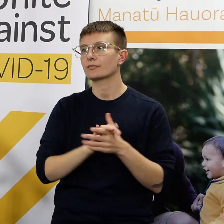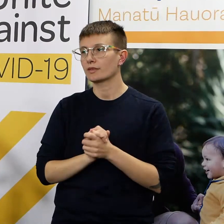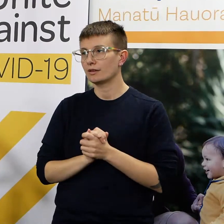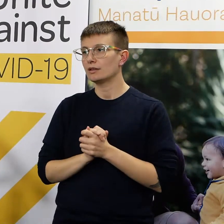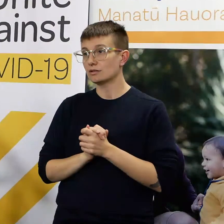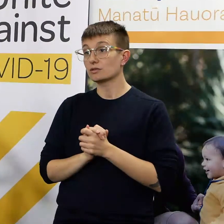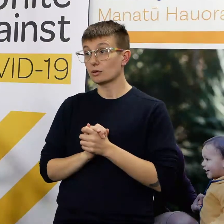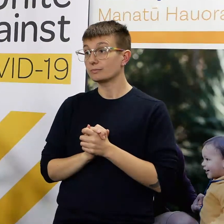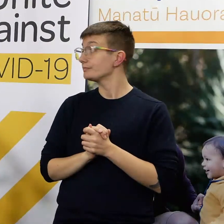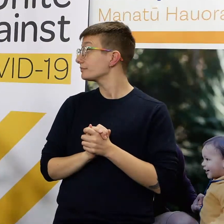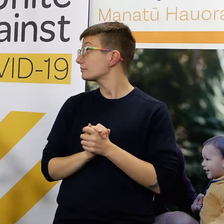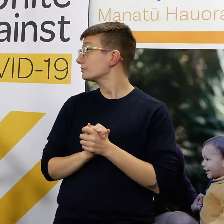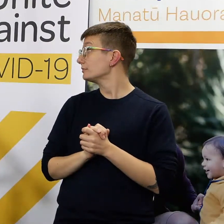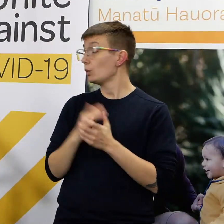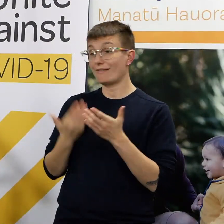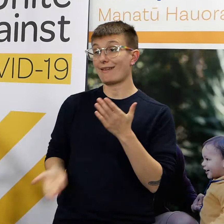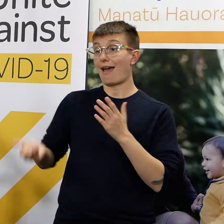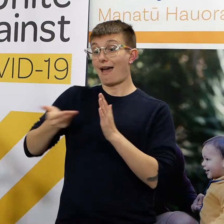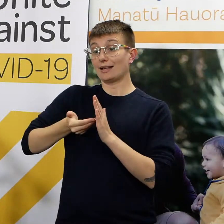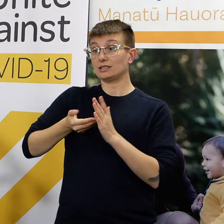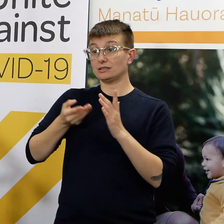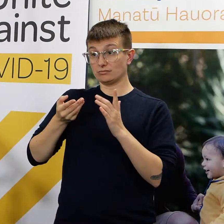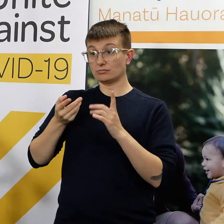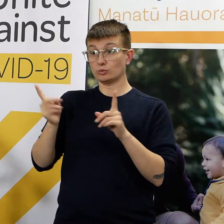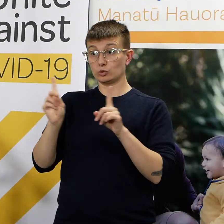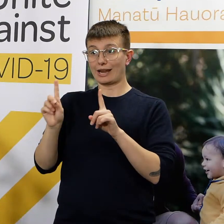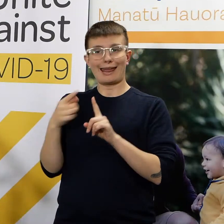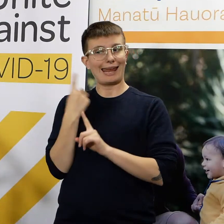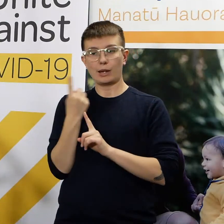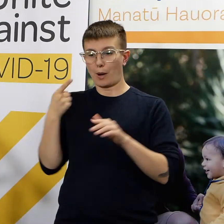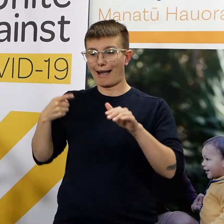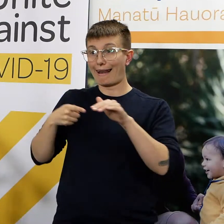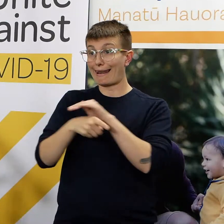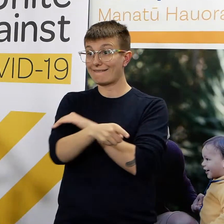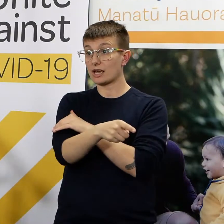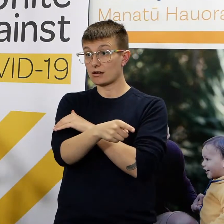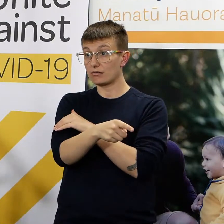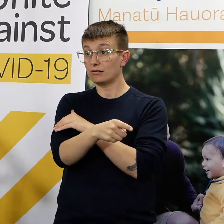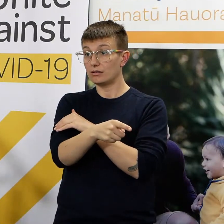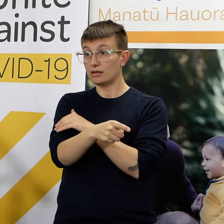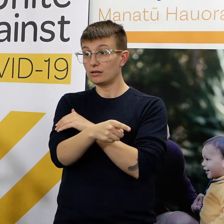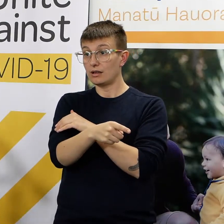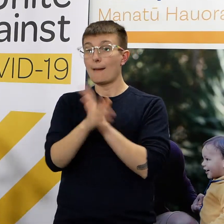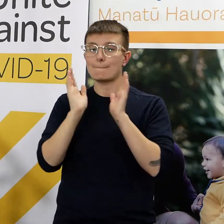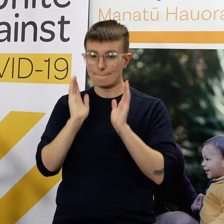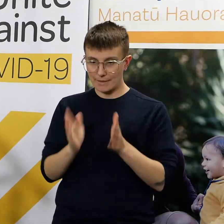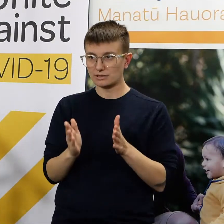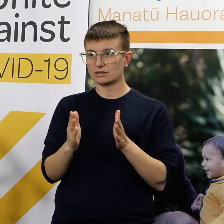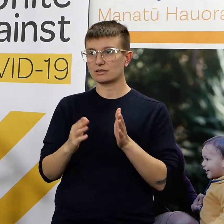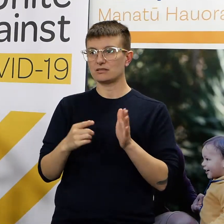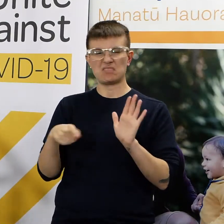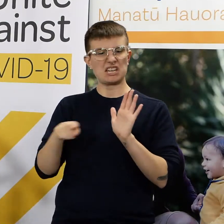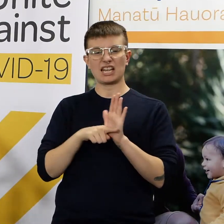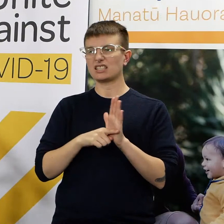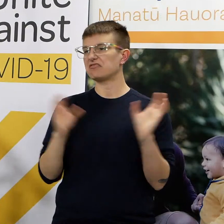that anybody leaving a facility for whatever reason needs to have had a negative result. If the test on this woman had been done